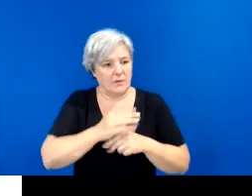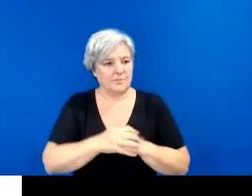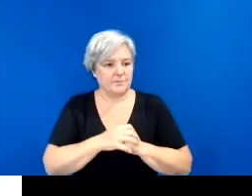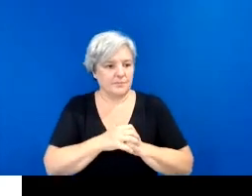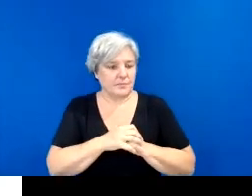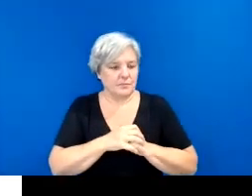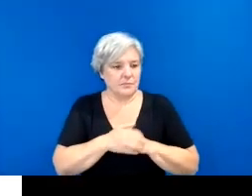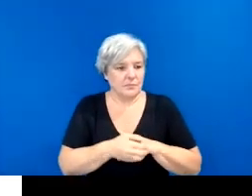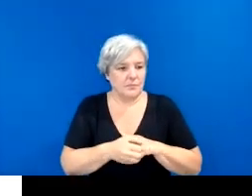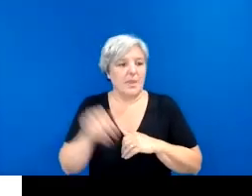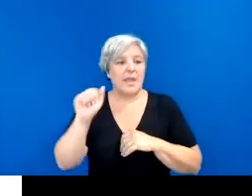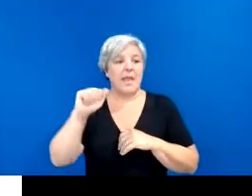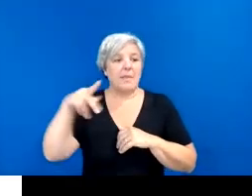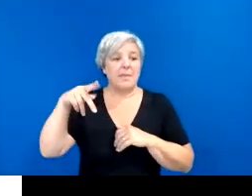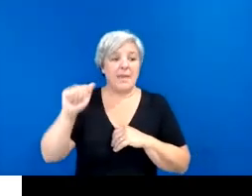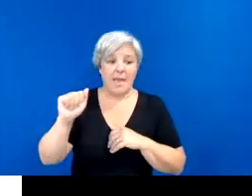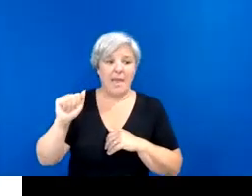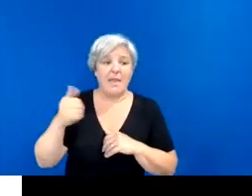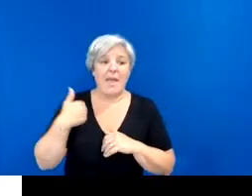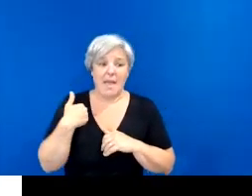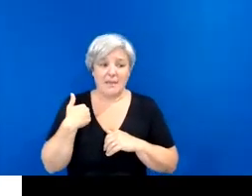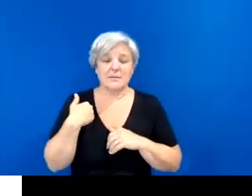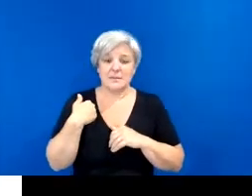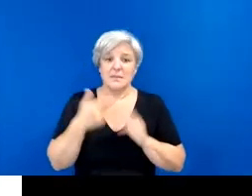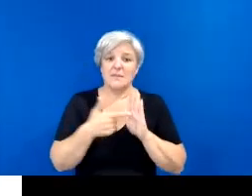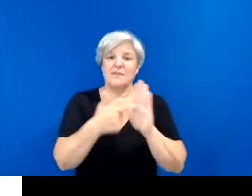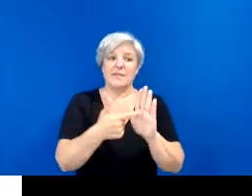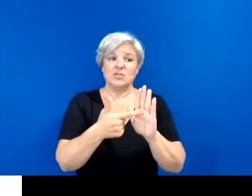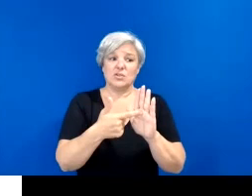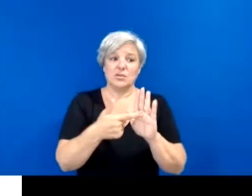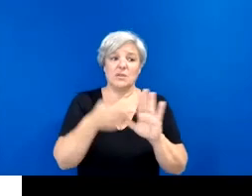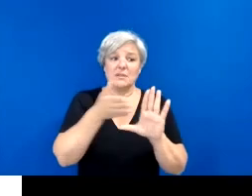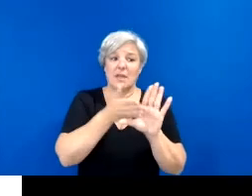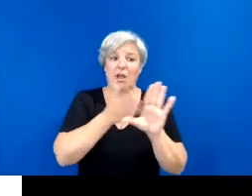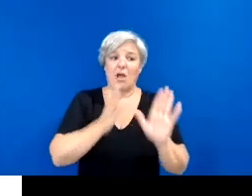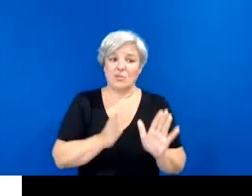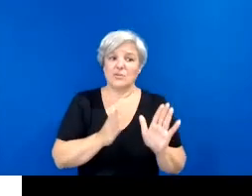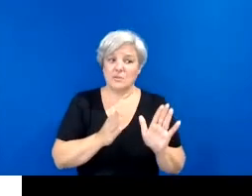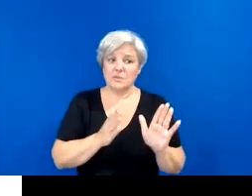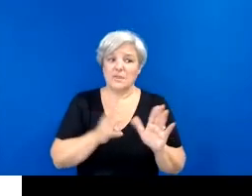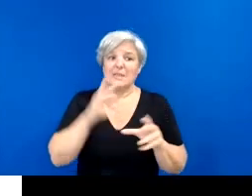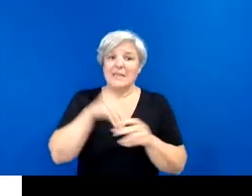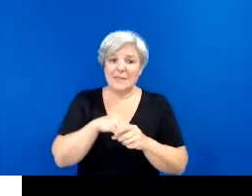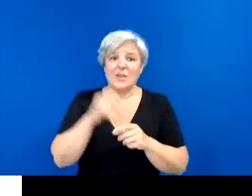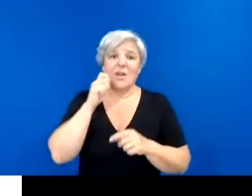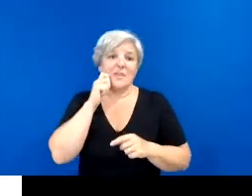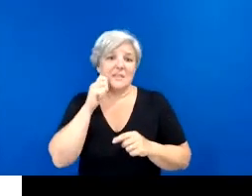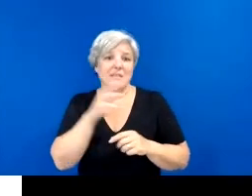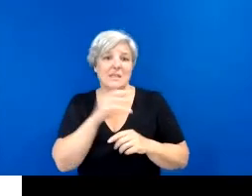And then APA has a featured psychologists section in their ethnicity, race and cultural affairs portfolio